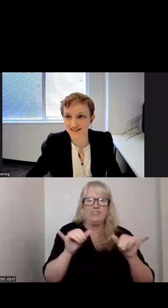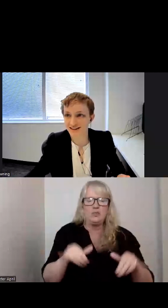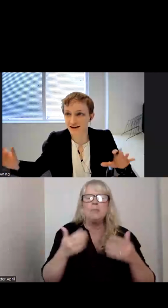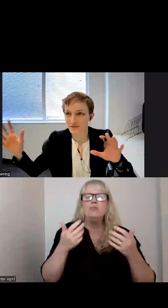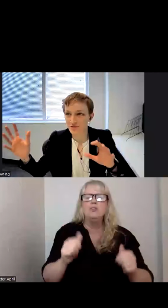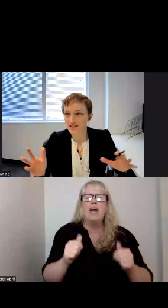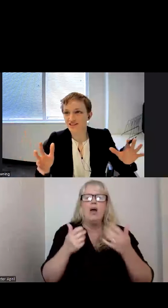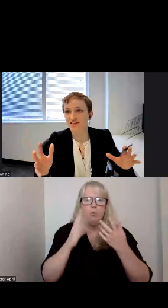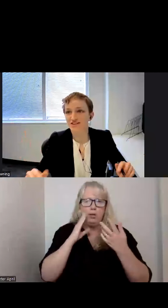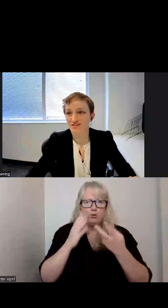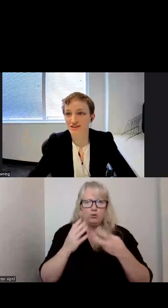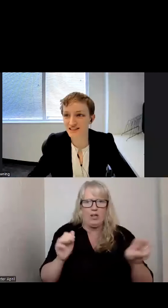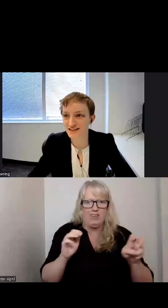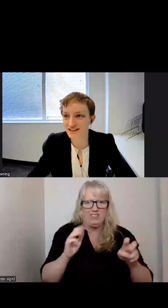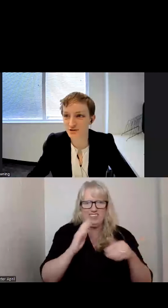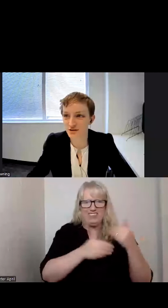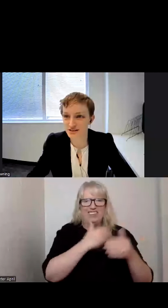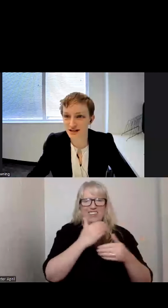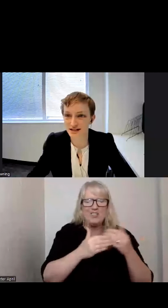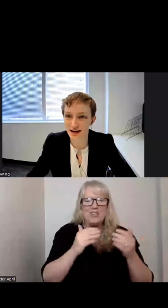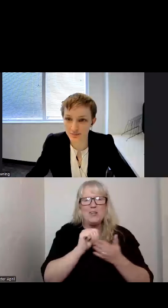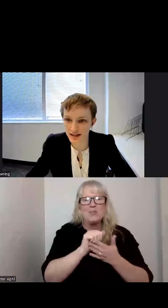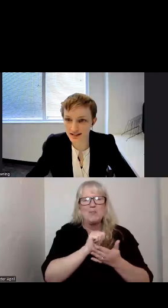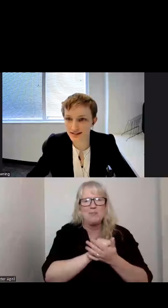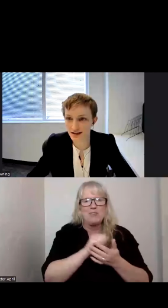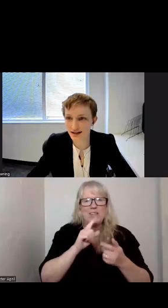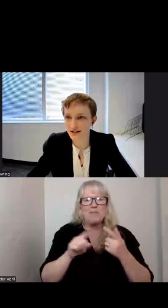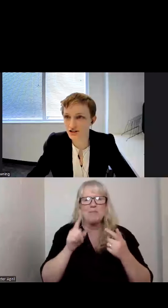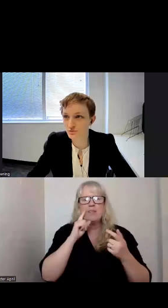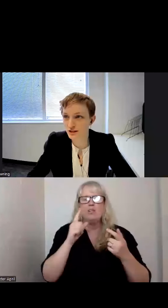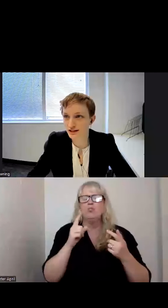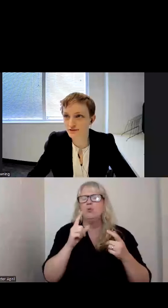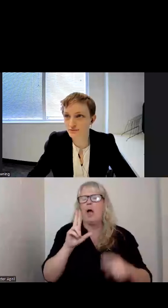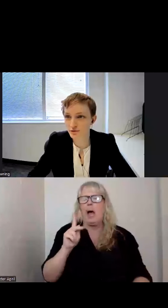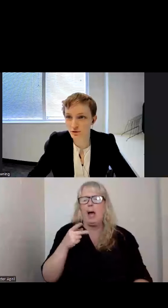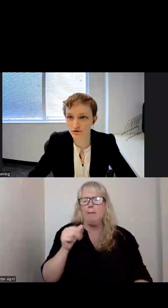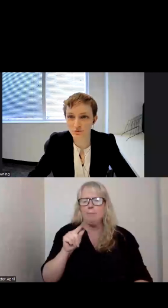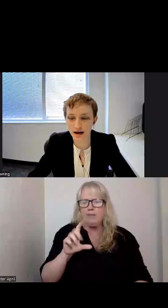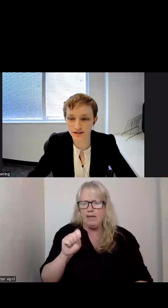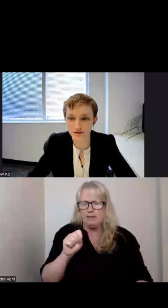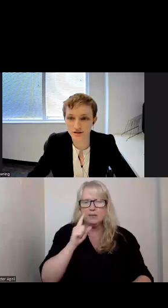US AND MOVE US ALONG TO OUR STANDING UPDATES AND WANT TO GIVE QUICK REMINDERS